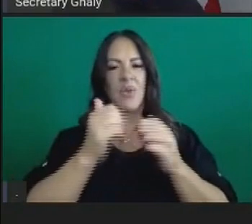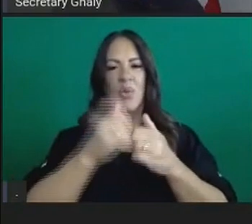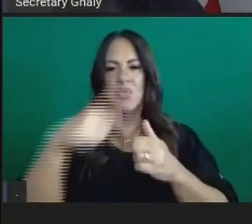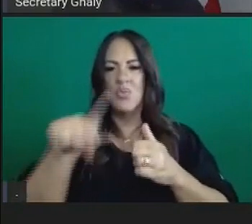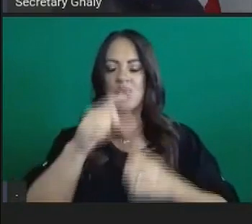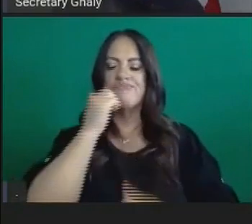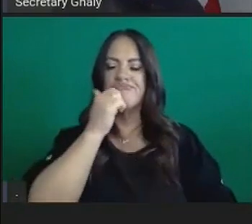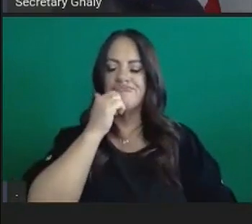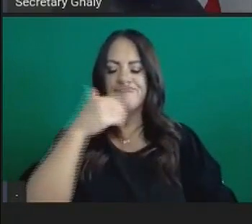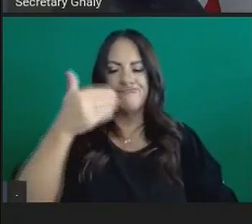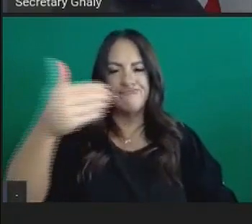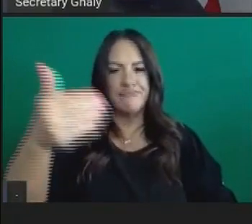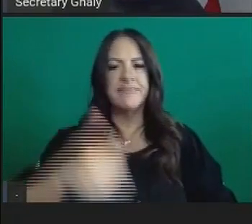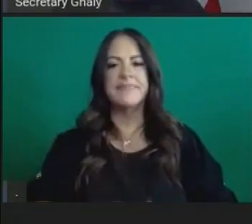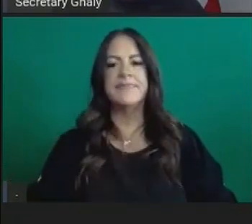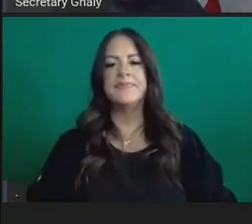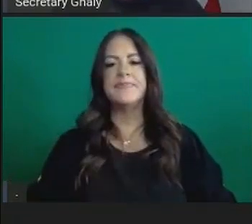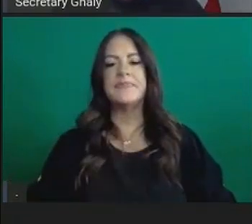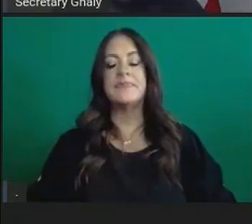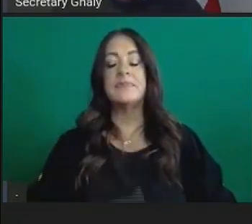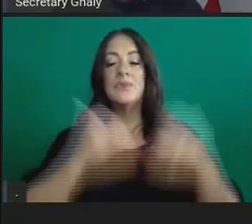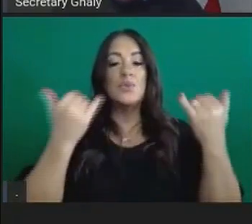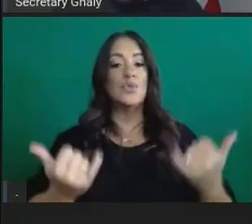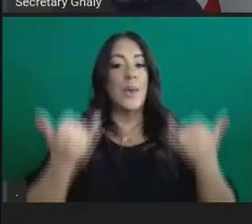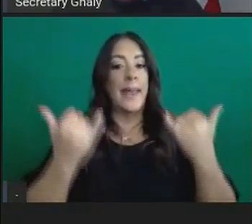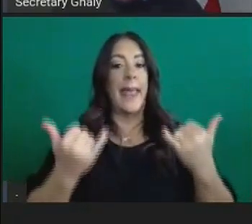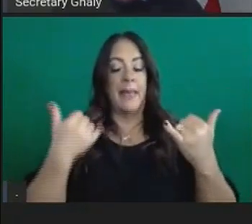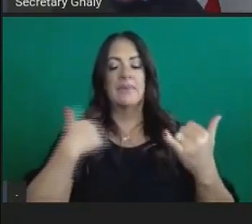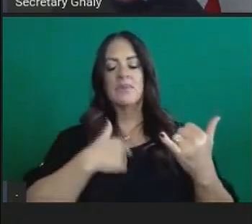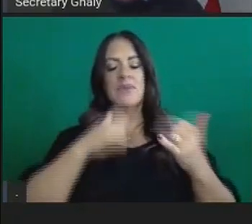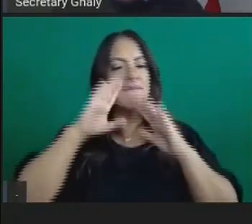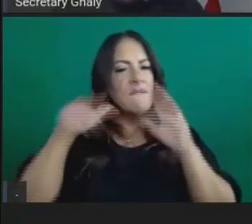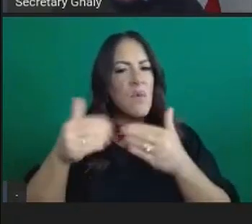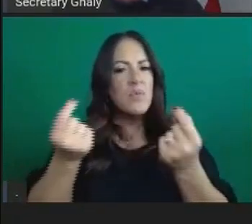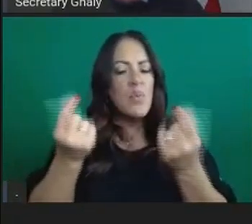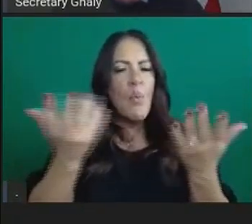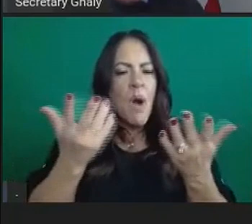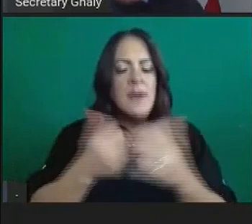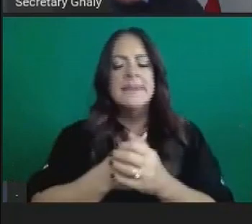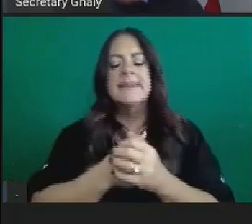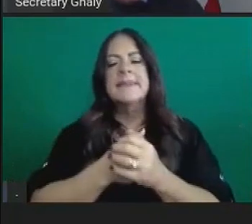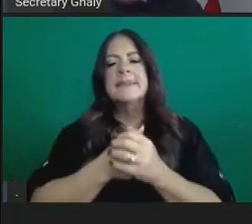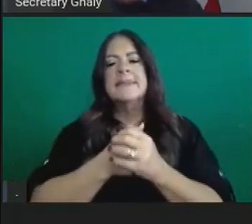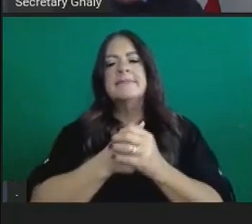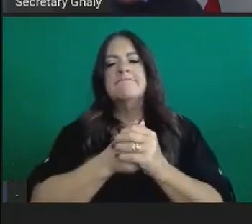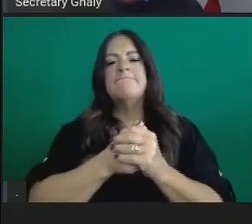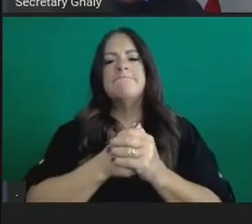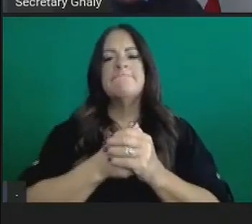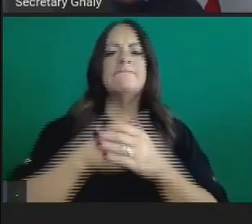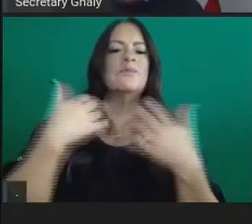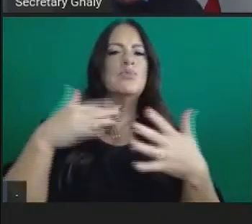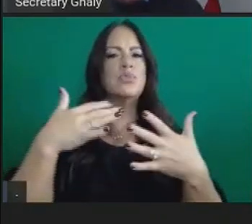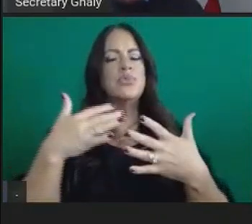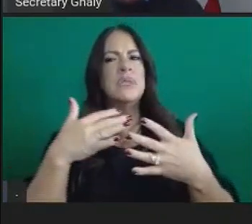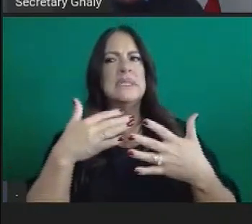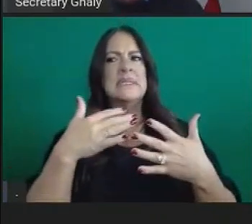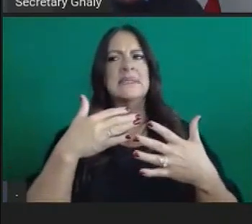SOMETHING WE HAVE BEEN HIGHLIGHTING FOR YOU OVER THE LAST SEVERAL DAYS. NEXT SLIDE.